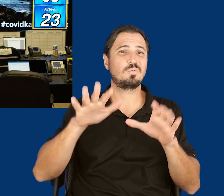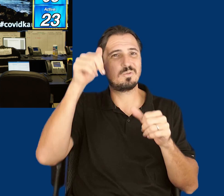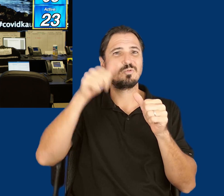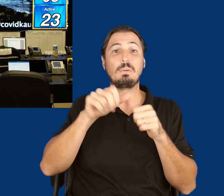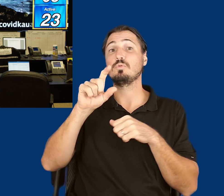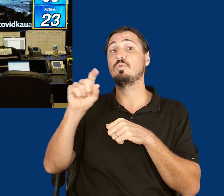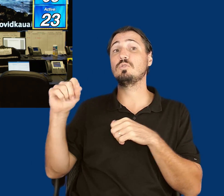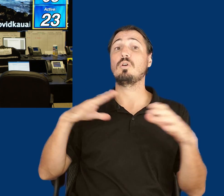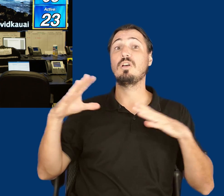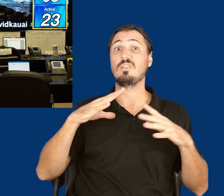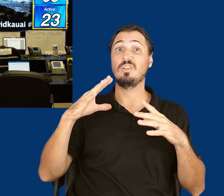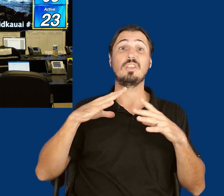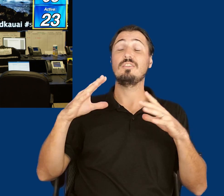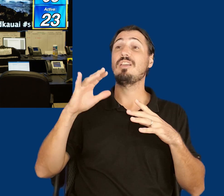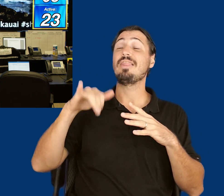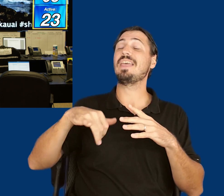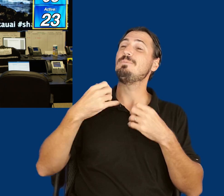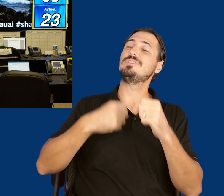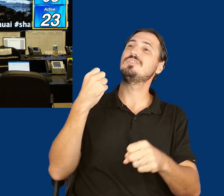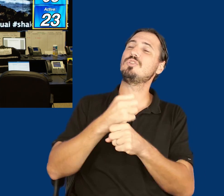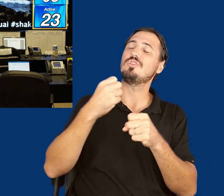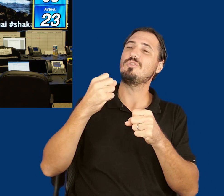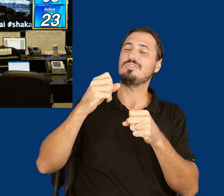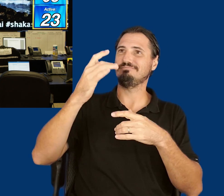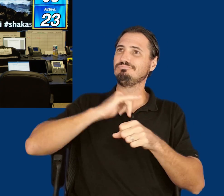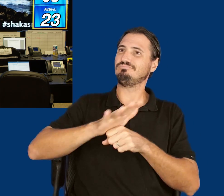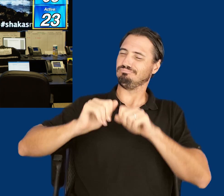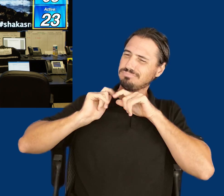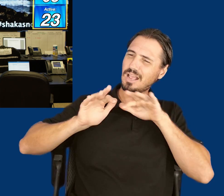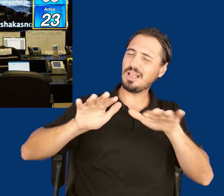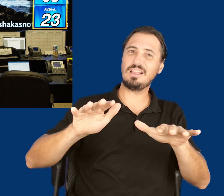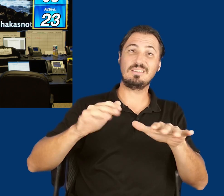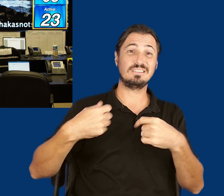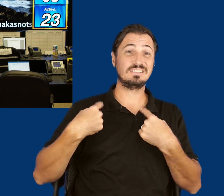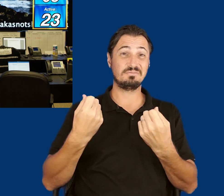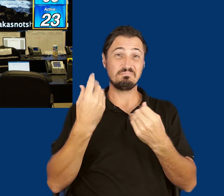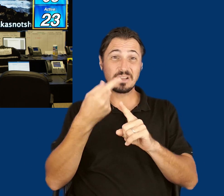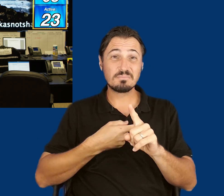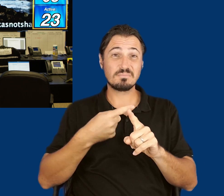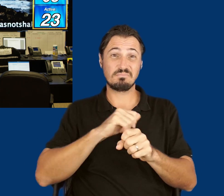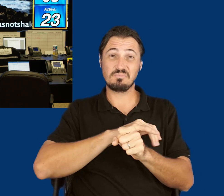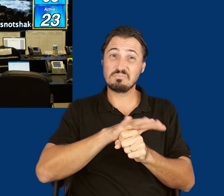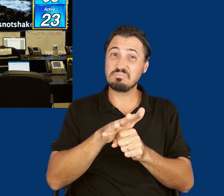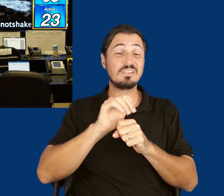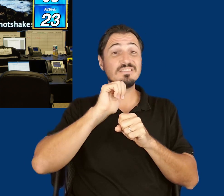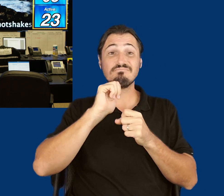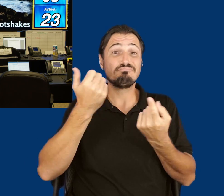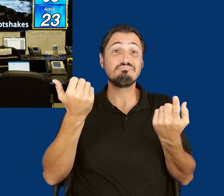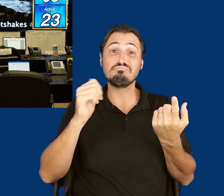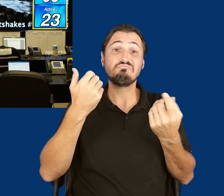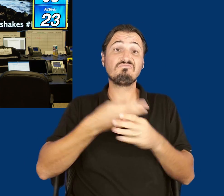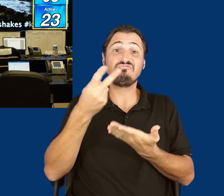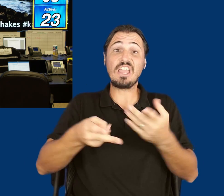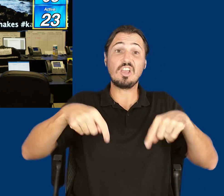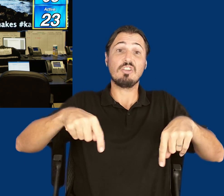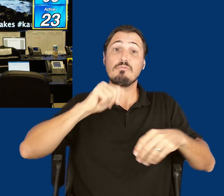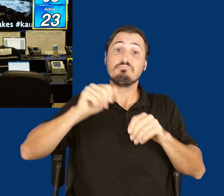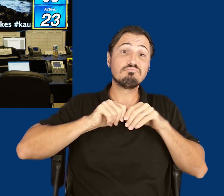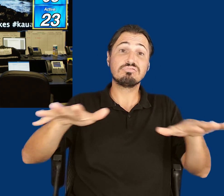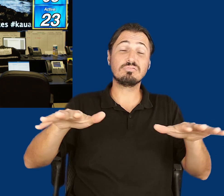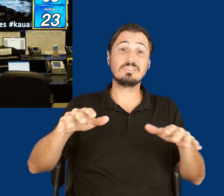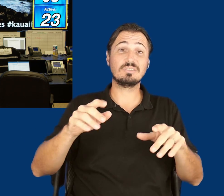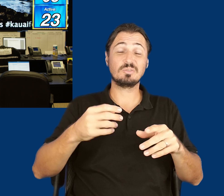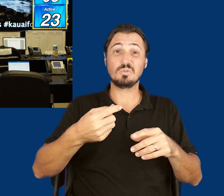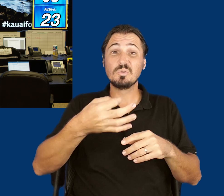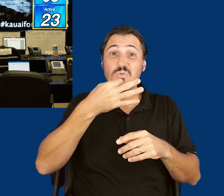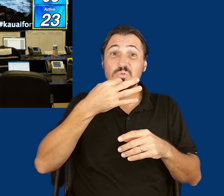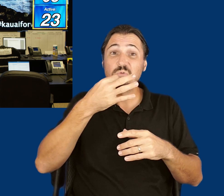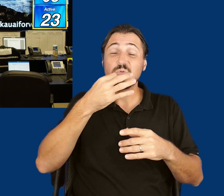control of this pandemic. We have had months of success keeping the disease under control. Vaccines are about to be available. We need to hold on through the holiday